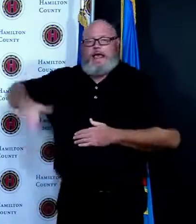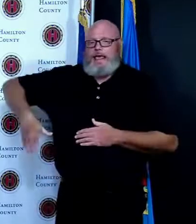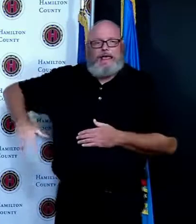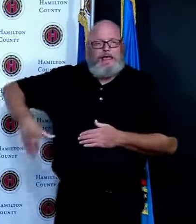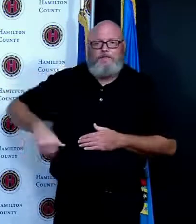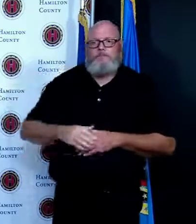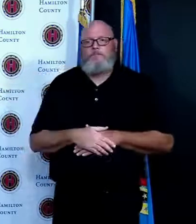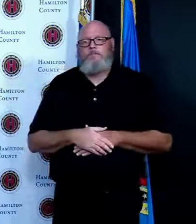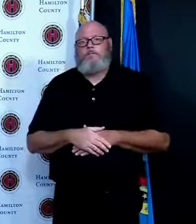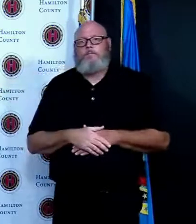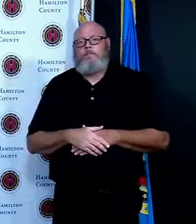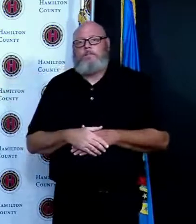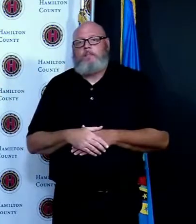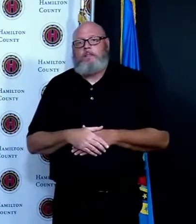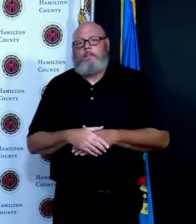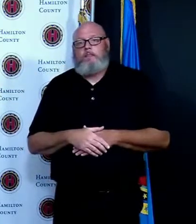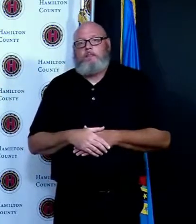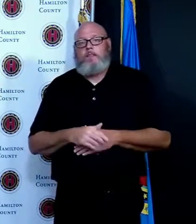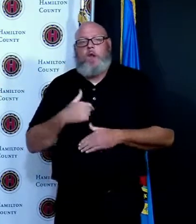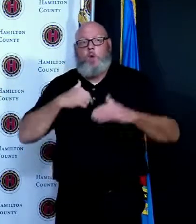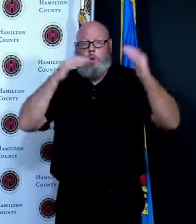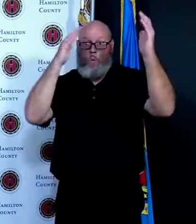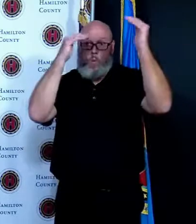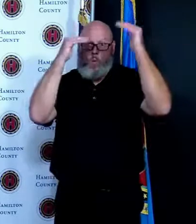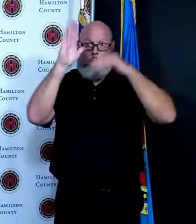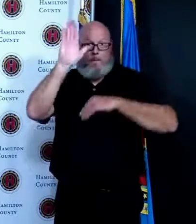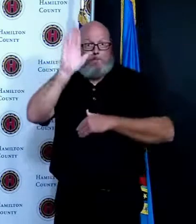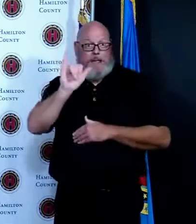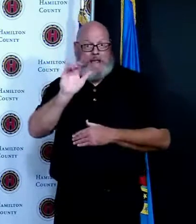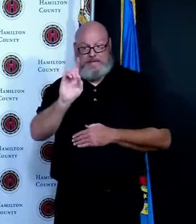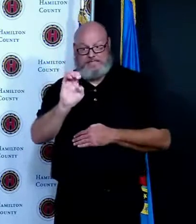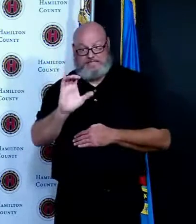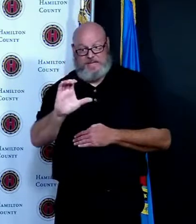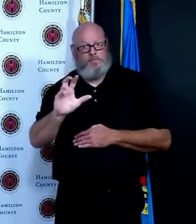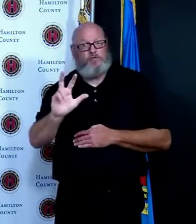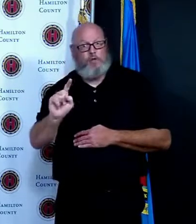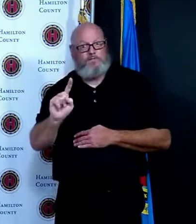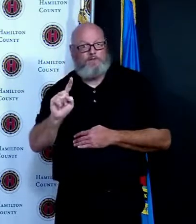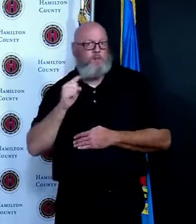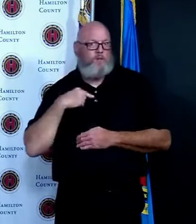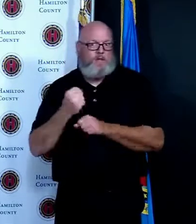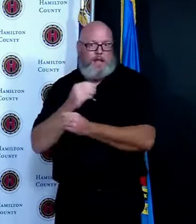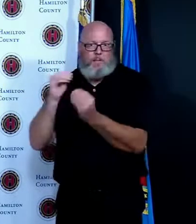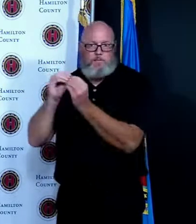time extension for spending these dollars that said we're not there right now we've got a finite